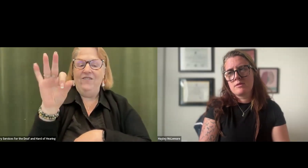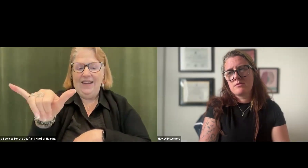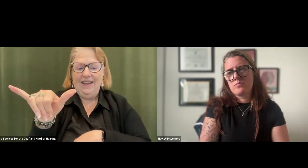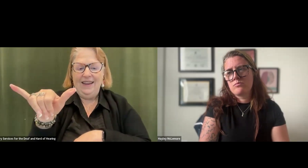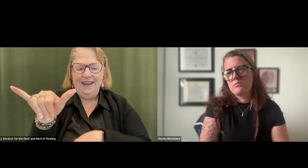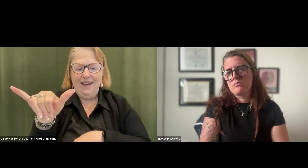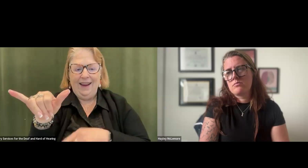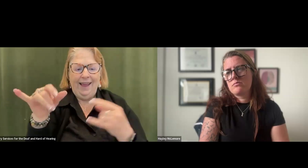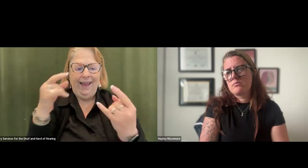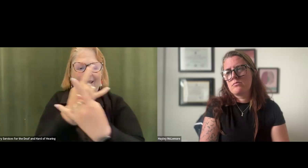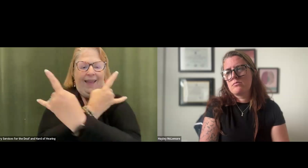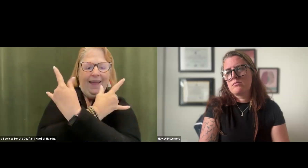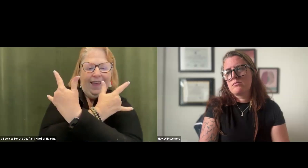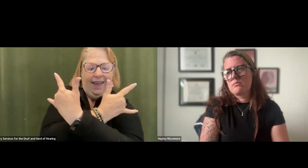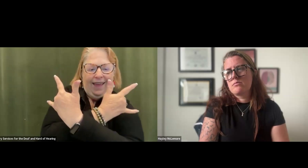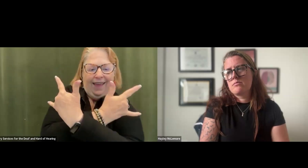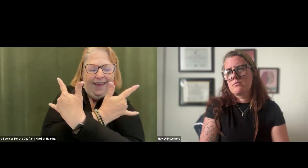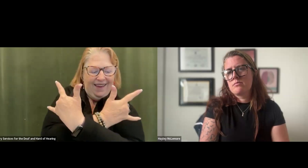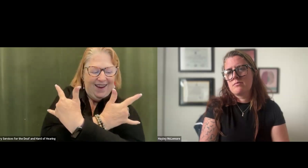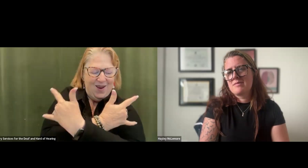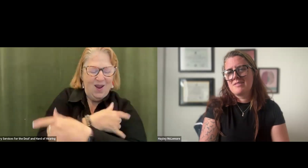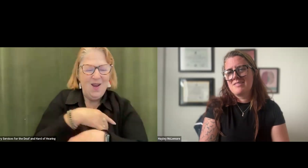And then we're also gonna be watching "SuperDeafy," as well.